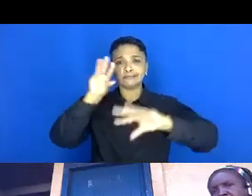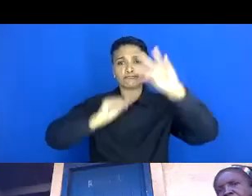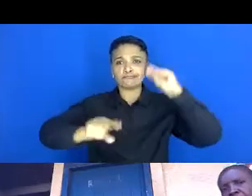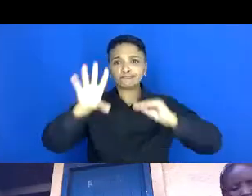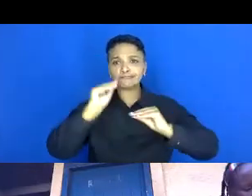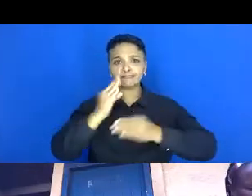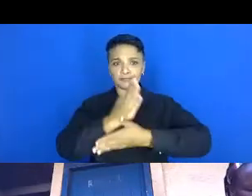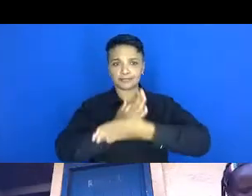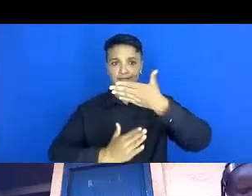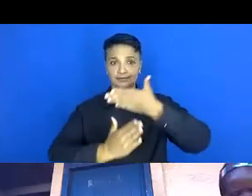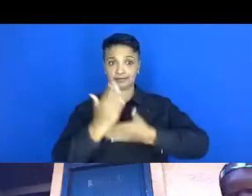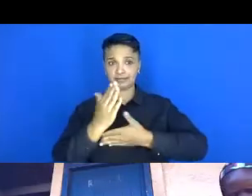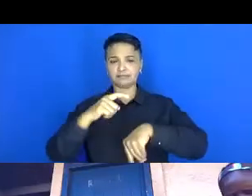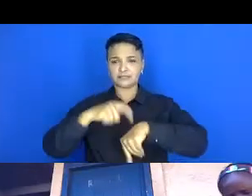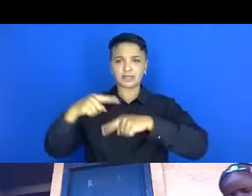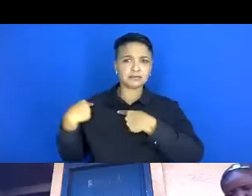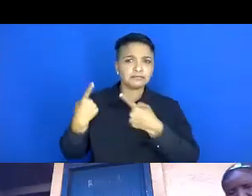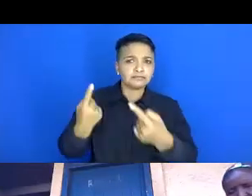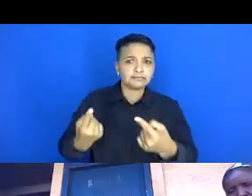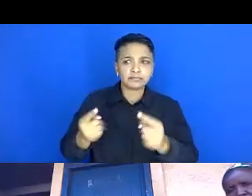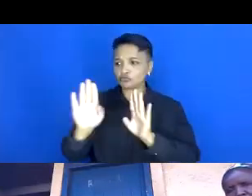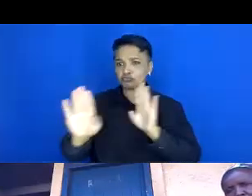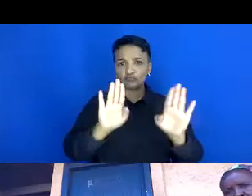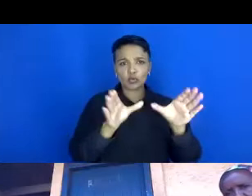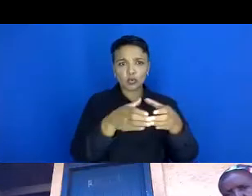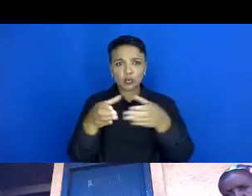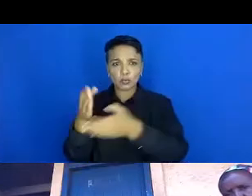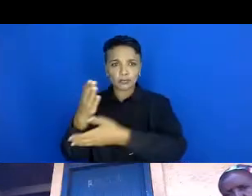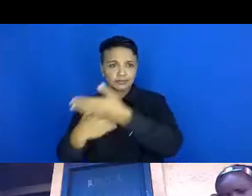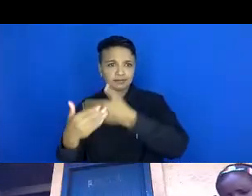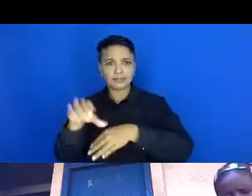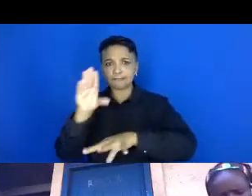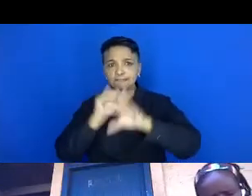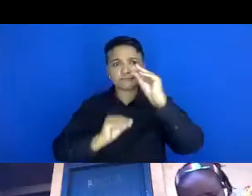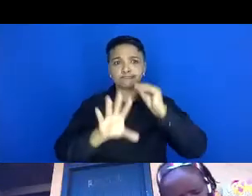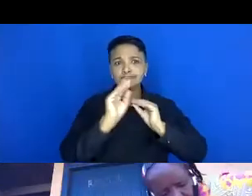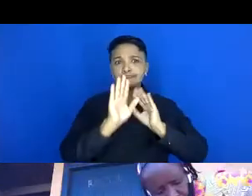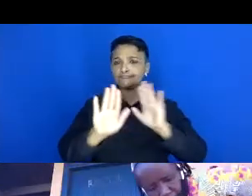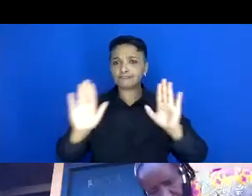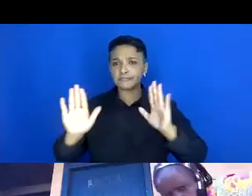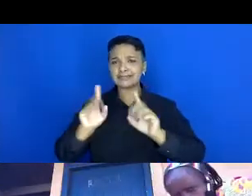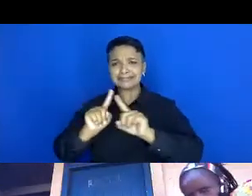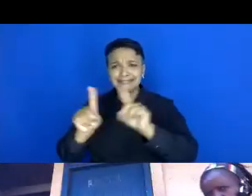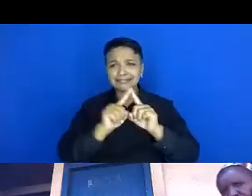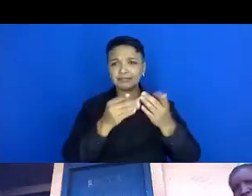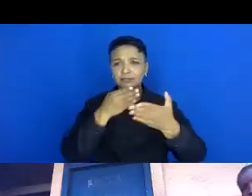education is the basis of for improving your participation in various fields nationwide